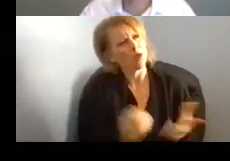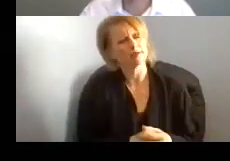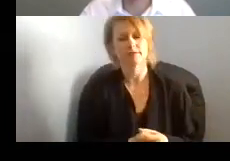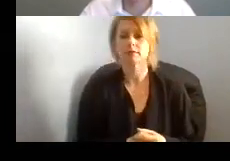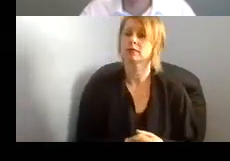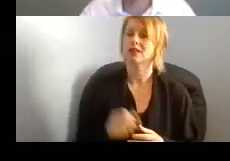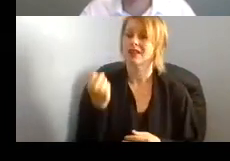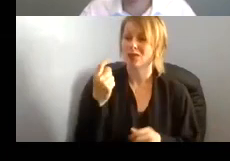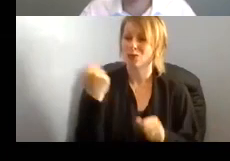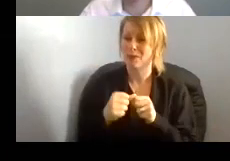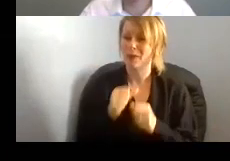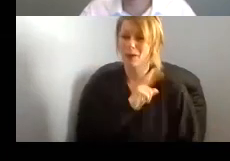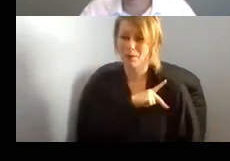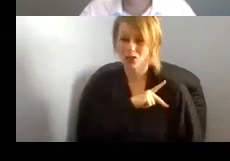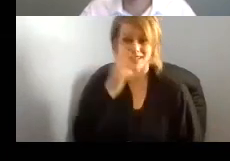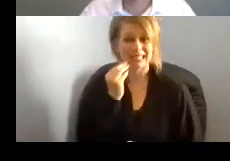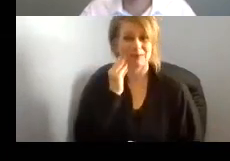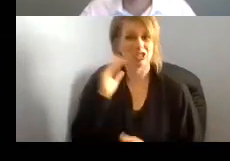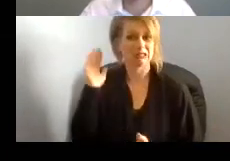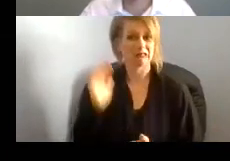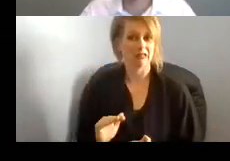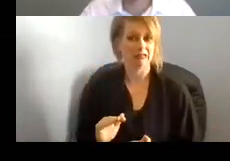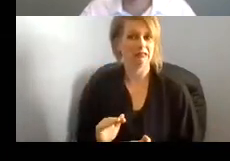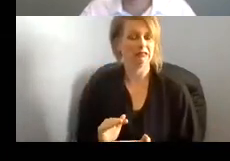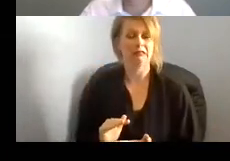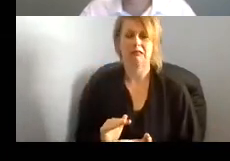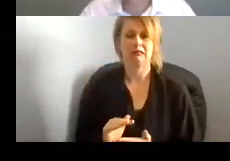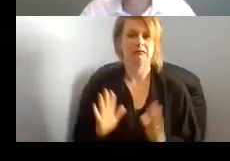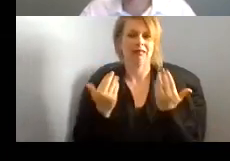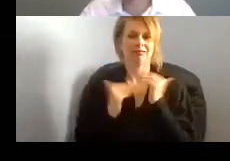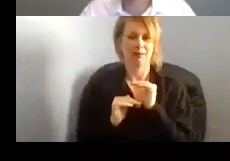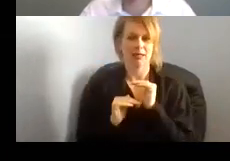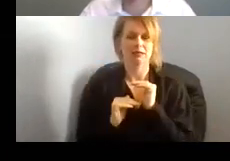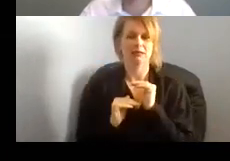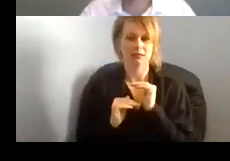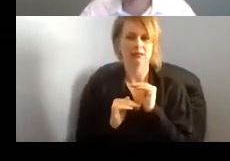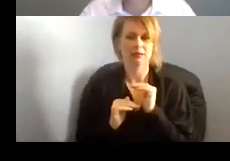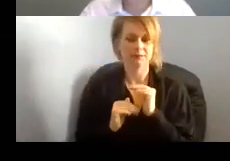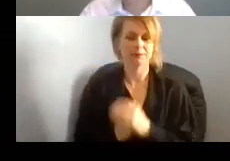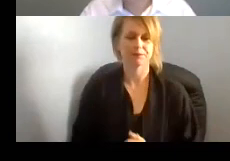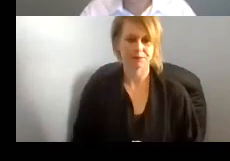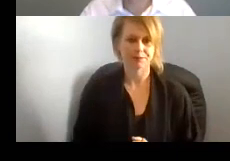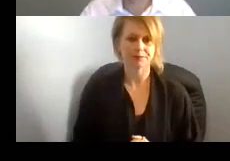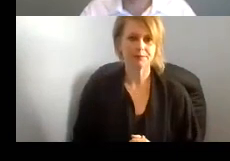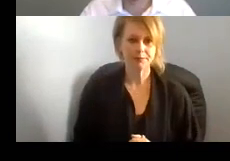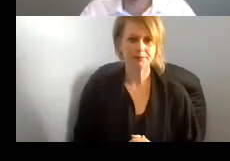draw on personal experiences to help you better understand students, but try not to share them with the children directly.